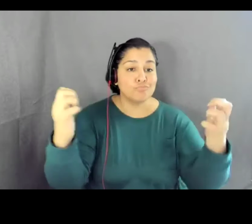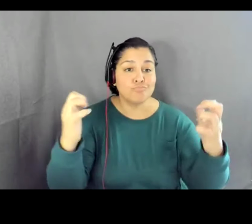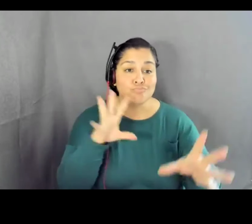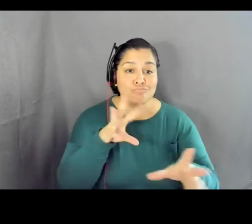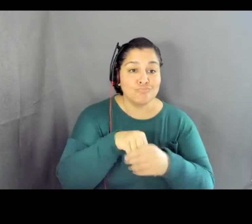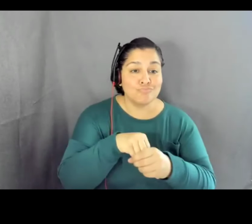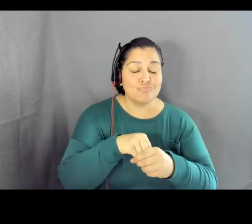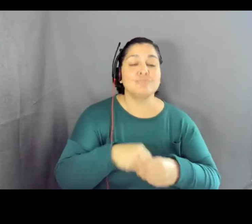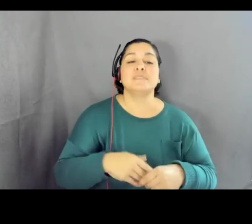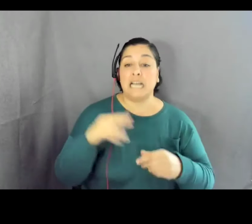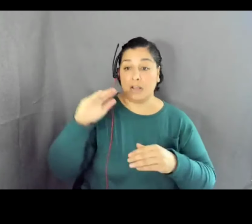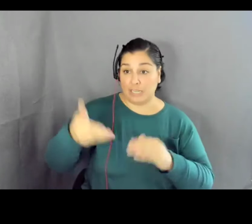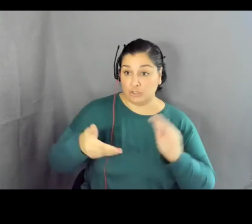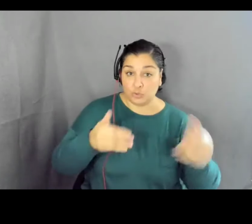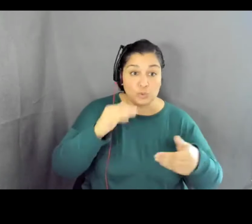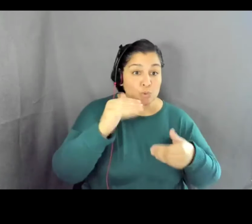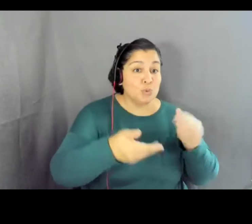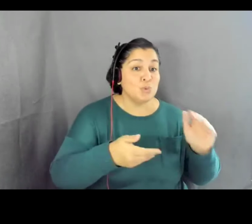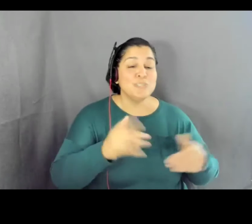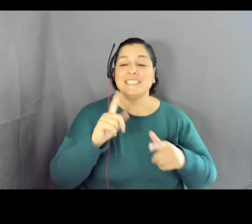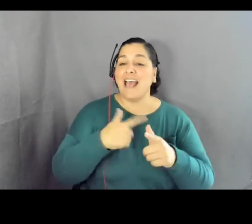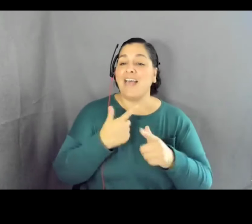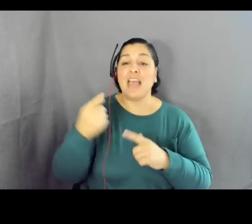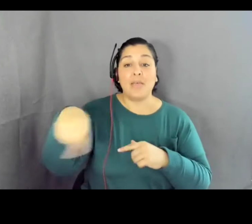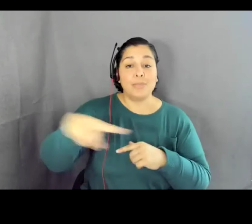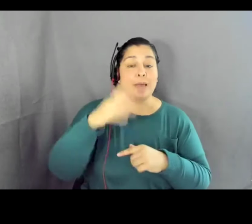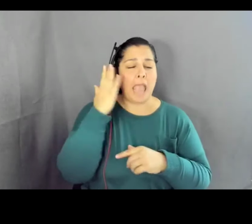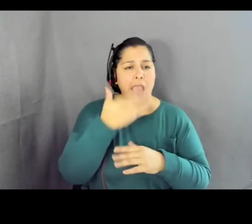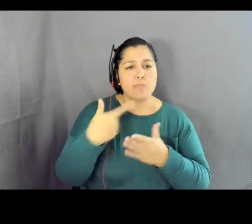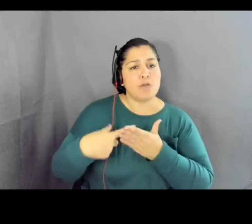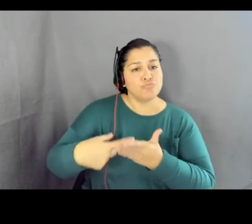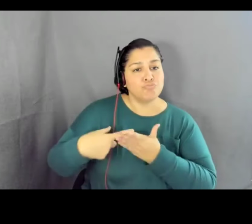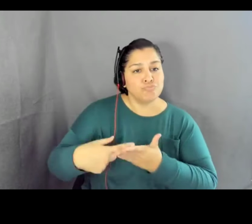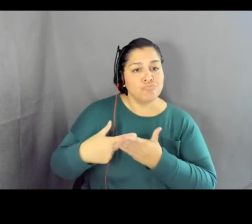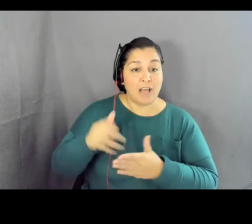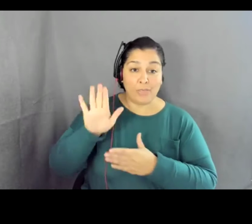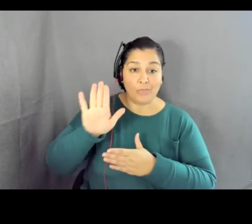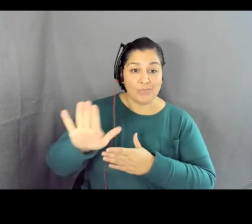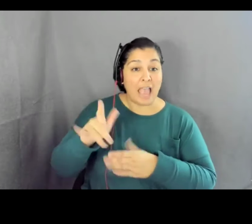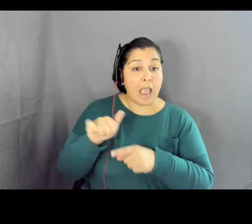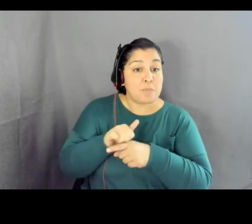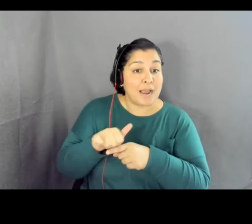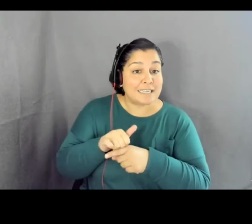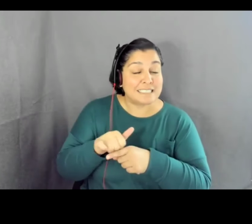and then they'll each speak to their practices on audience engagement, We’ll then turn to a discussion amongst the speakers.